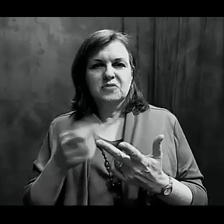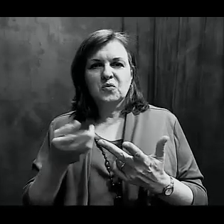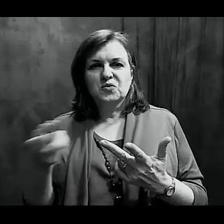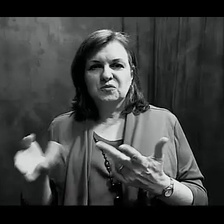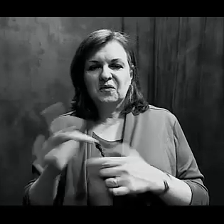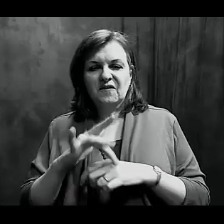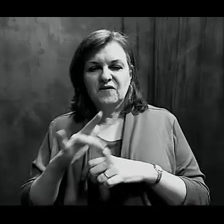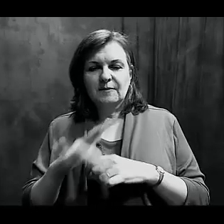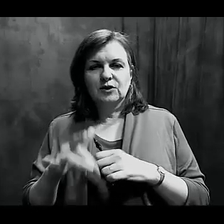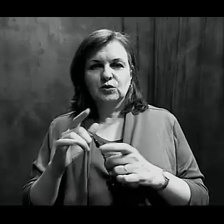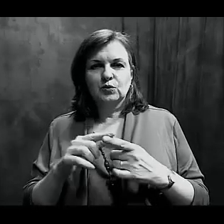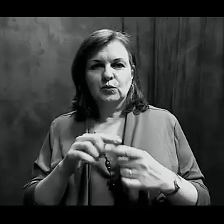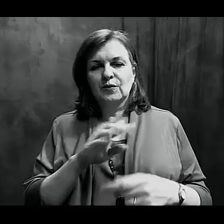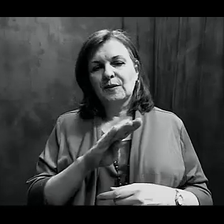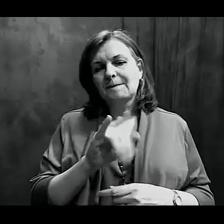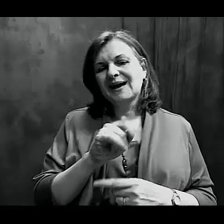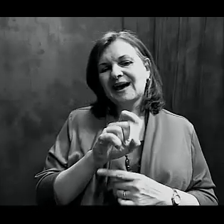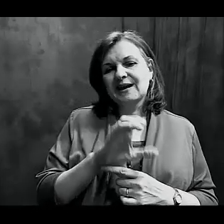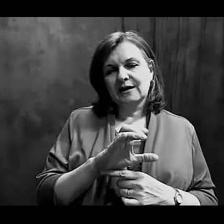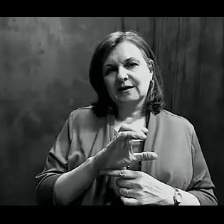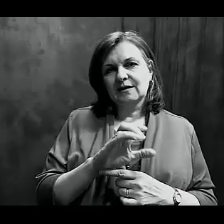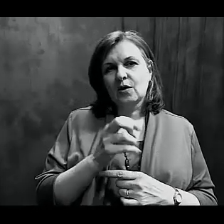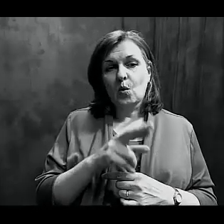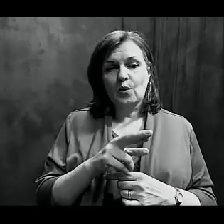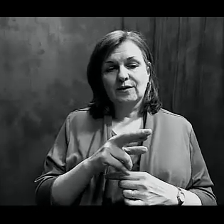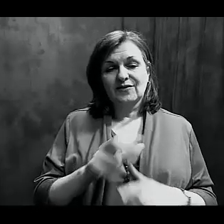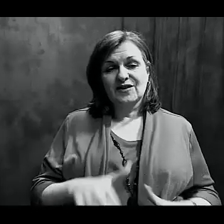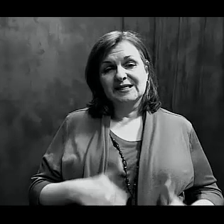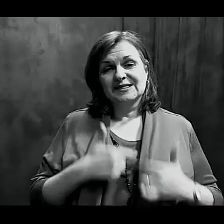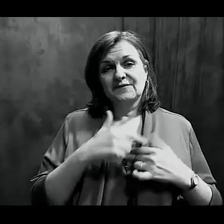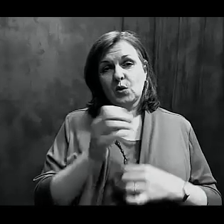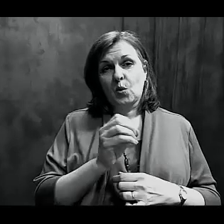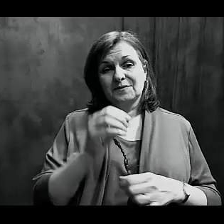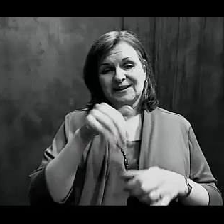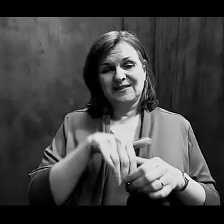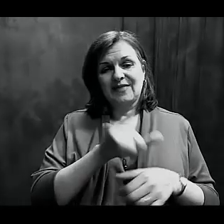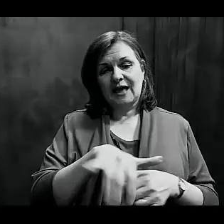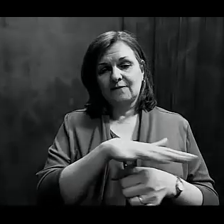to the biotic or the organisms living in those environments